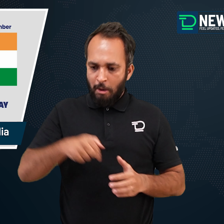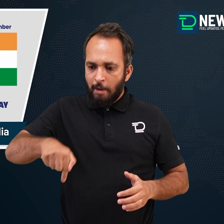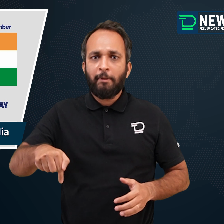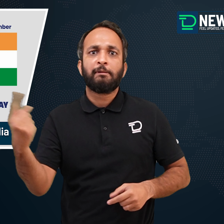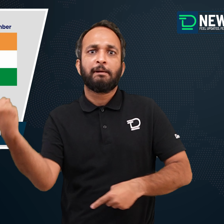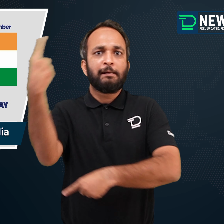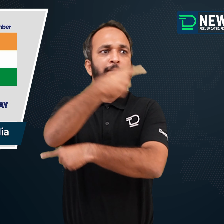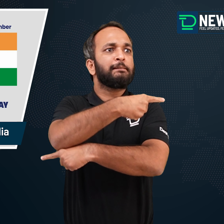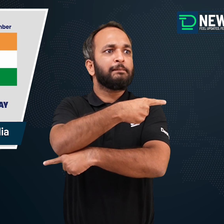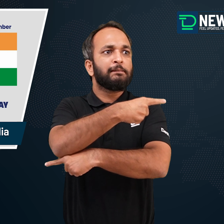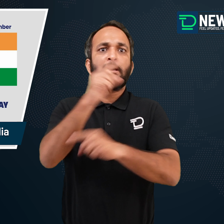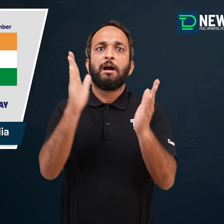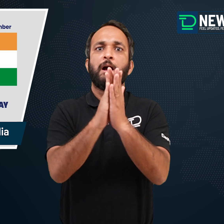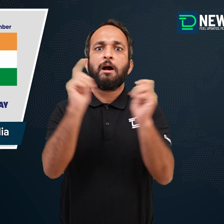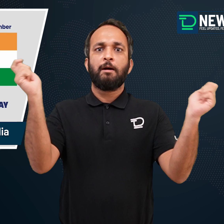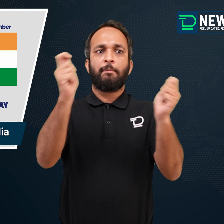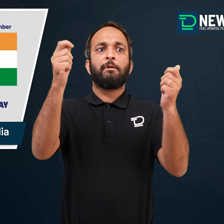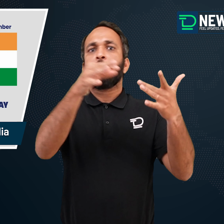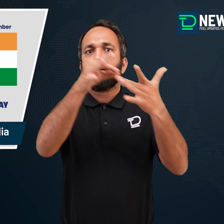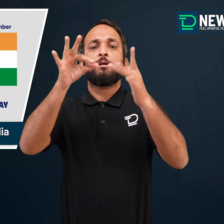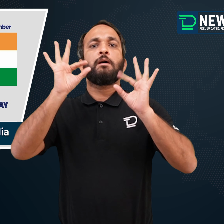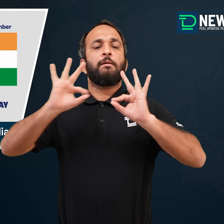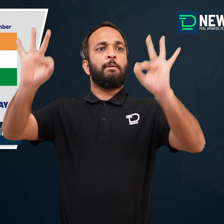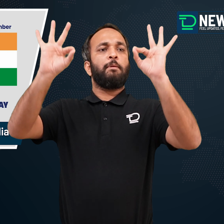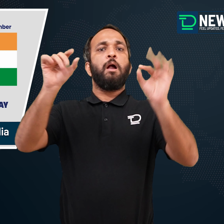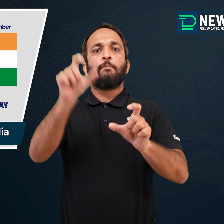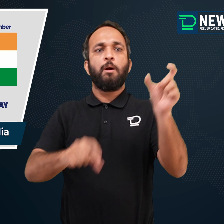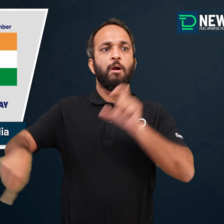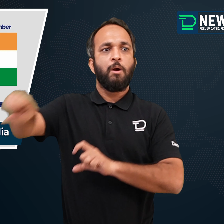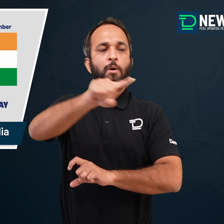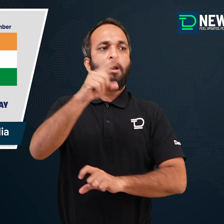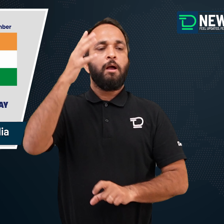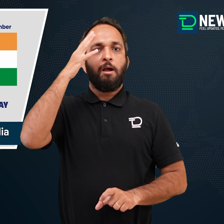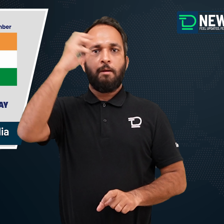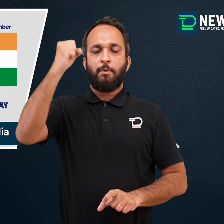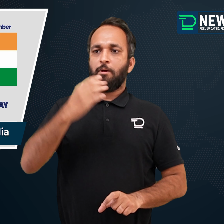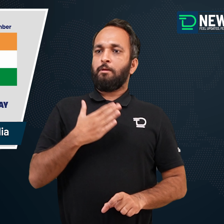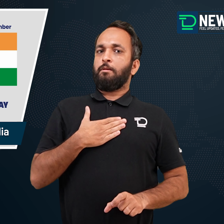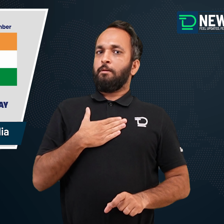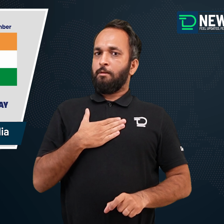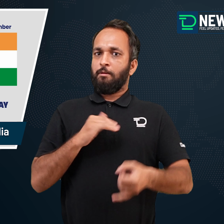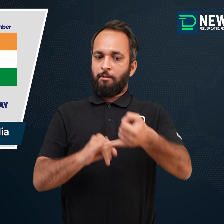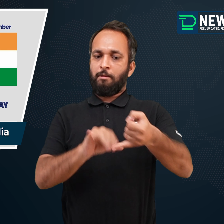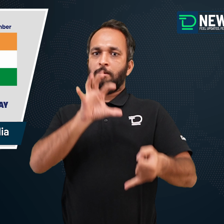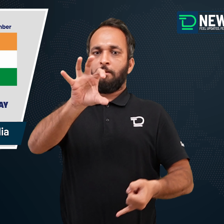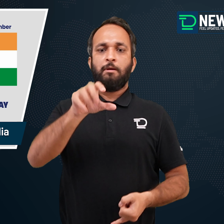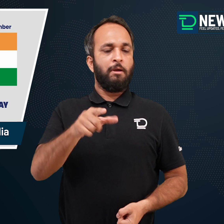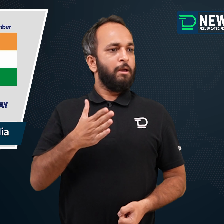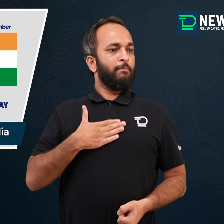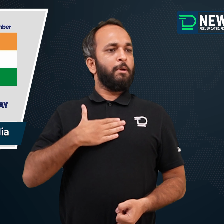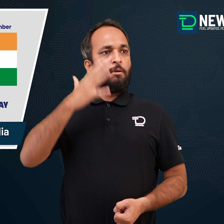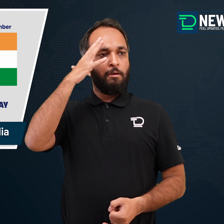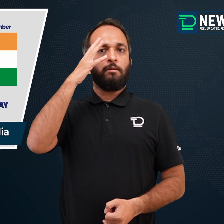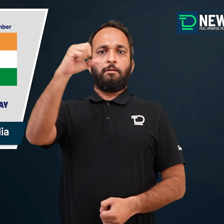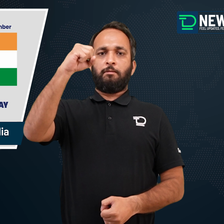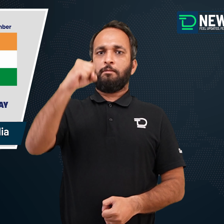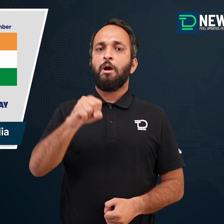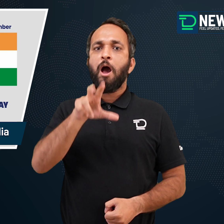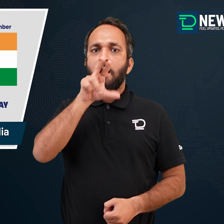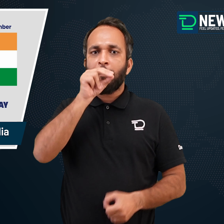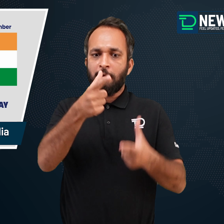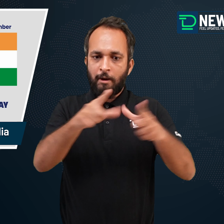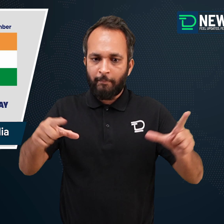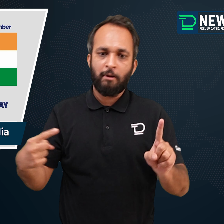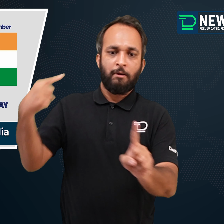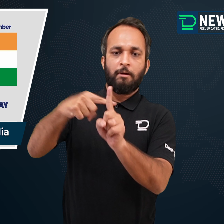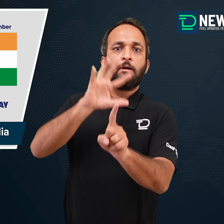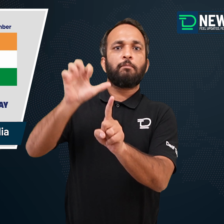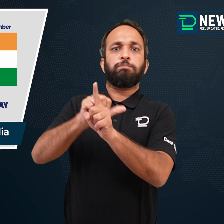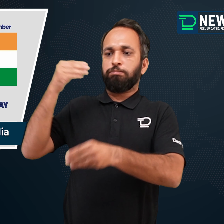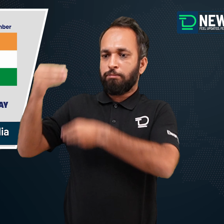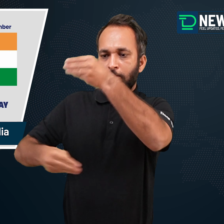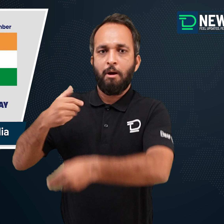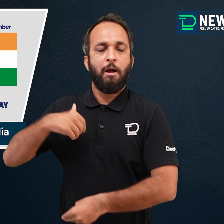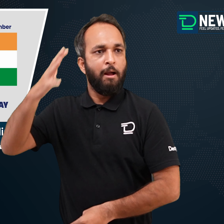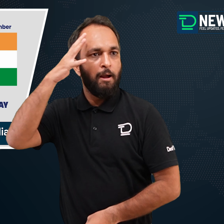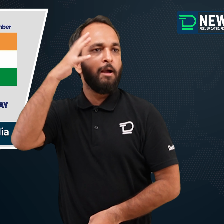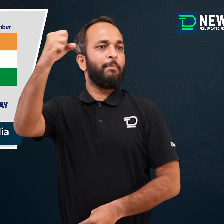It's a day for people to come together, appreciate their culture